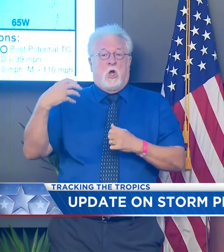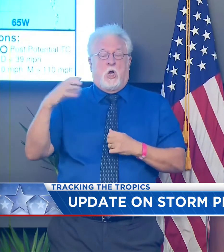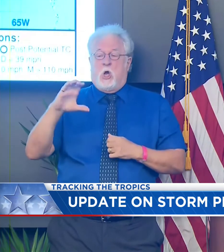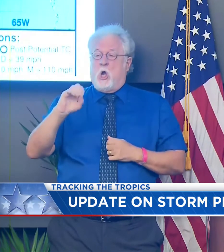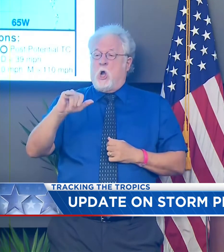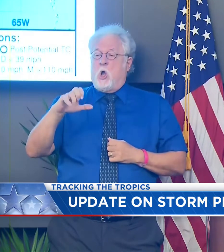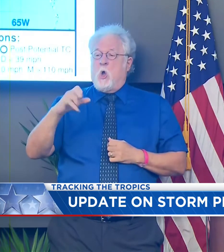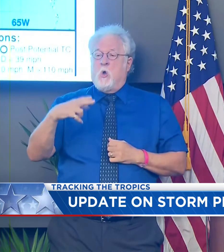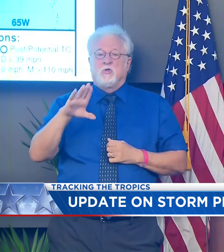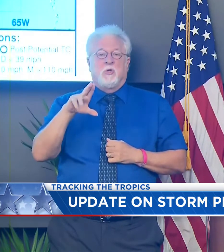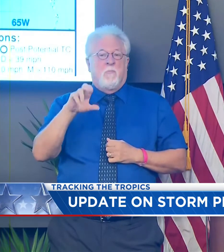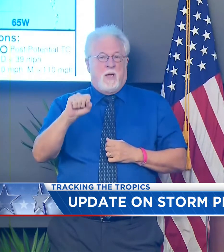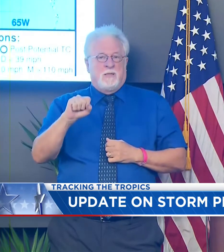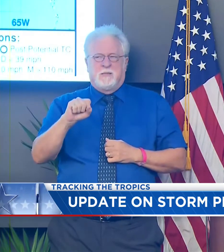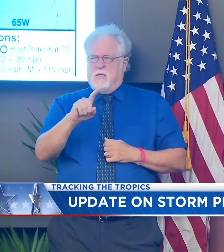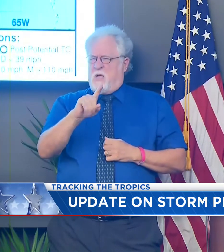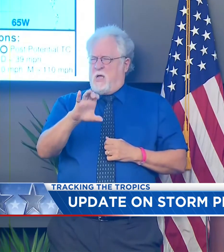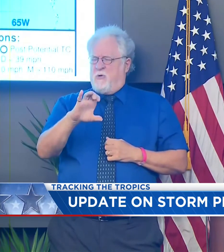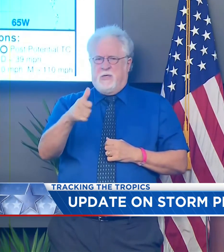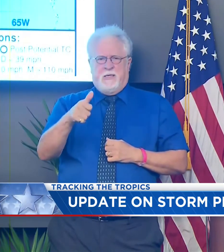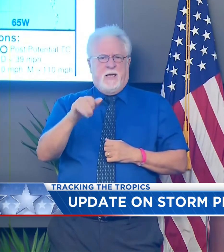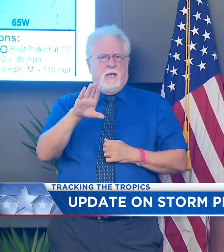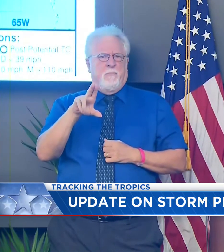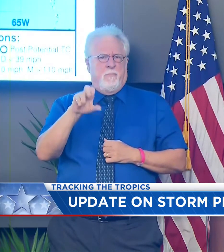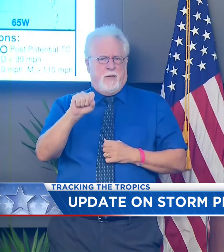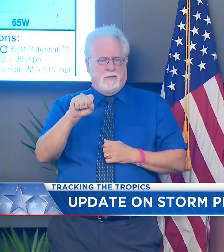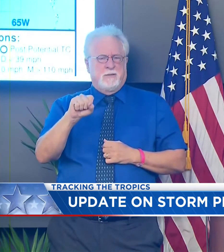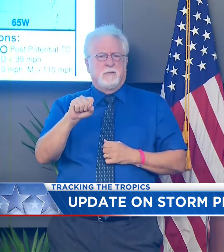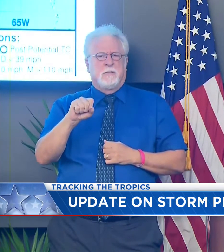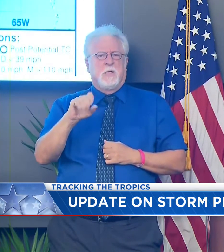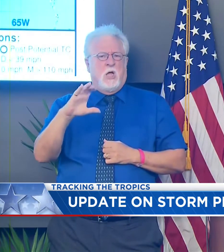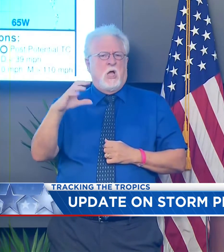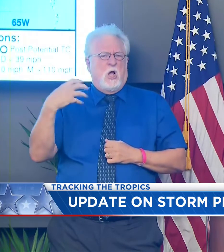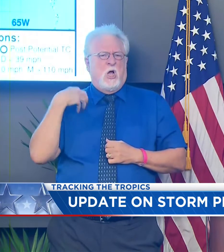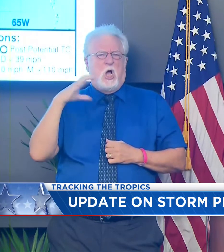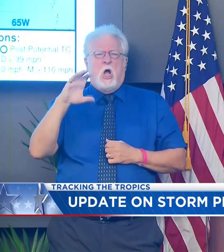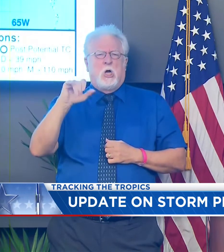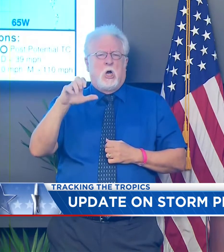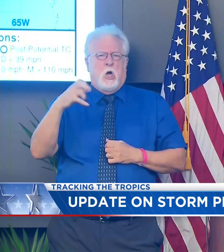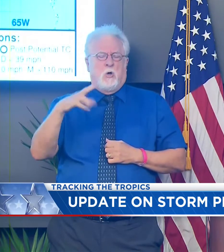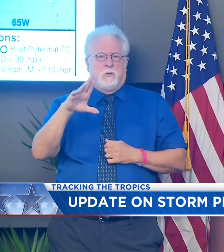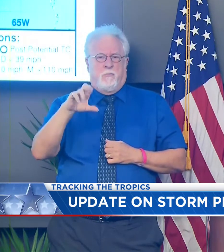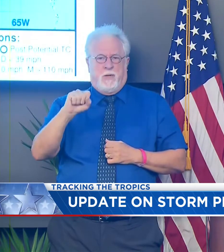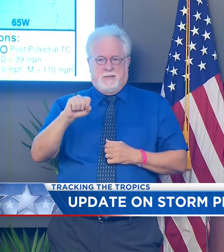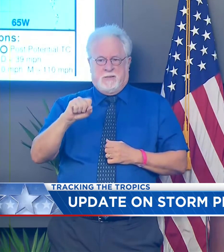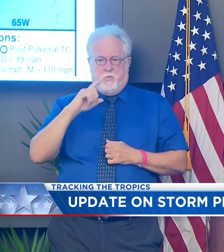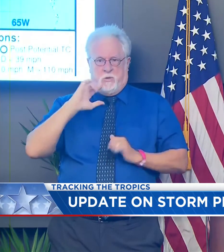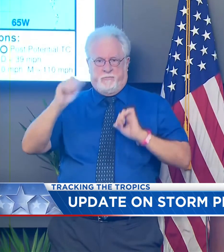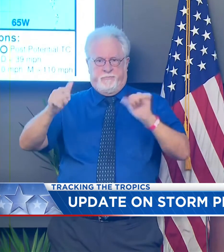BUSES. WE ALSO HAVE ACTIVATED A CONTRACT WITH A COACH BUS